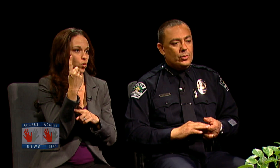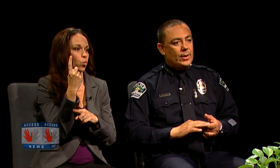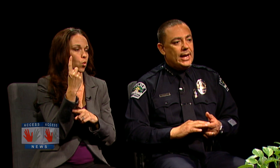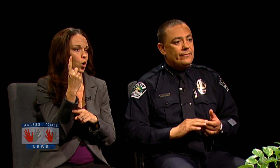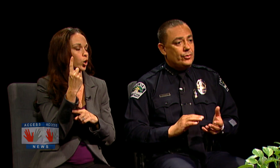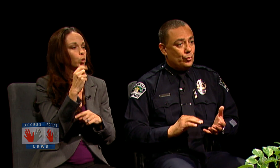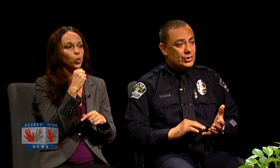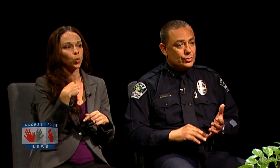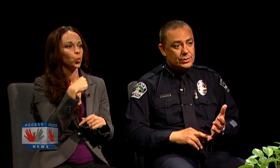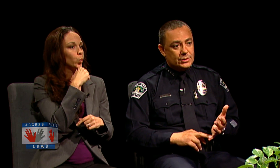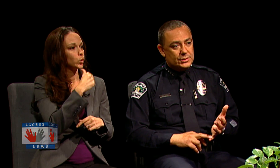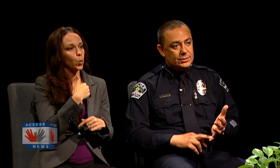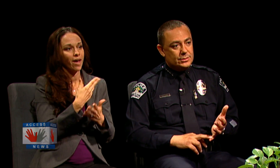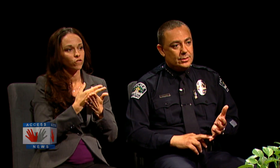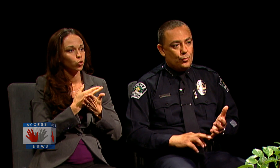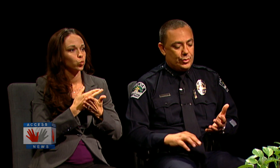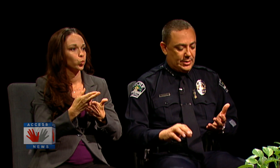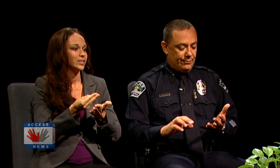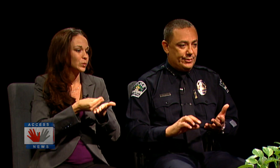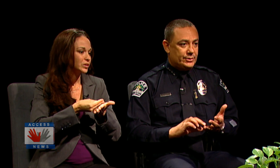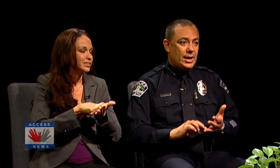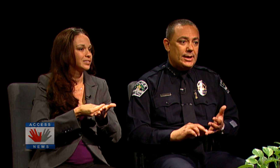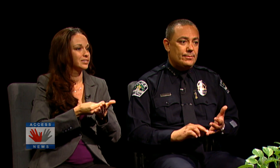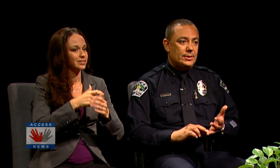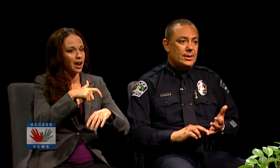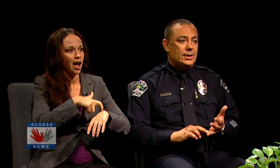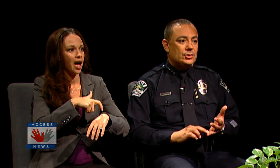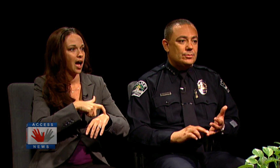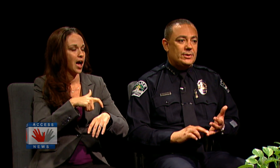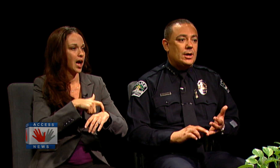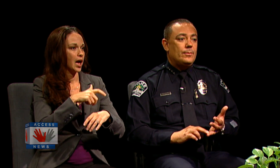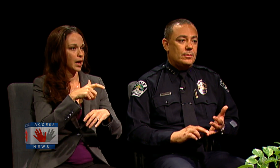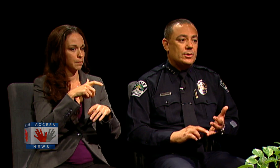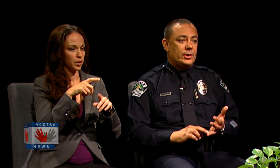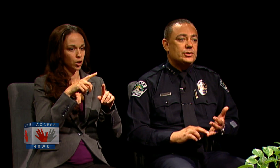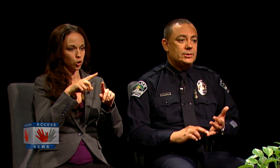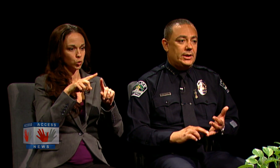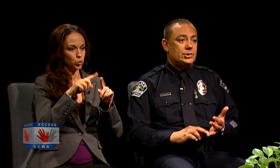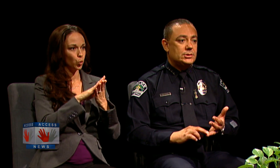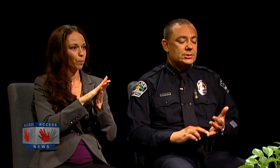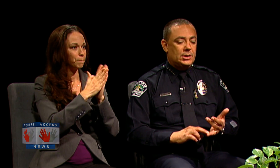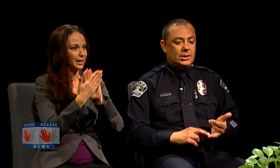WE DON'T HAVE THE RESOURCES, WE DON'T HAVE THE TIME TO BECOME IMMIGRATION AGENTS,